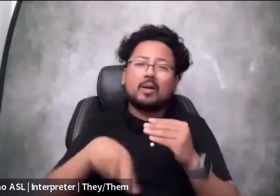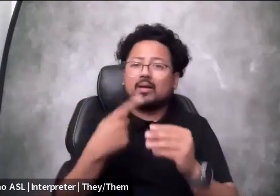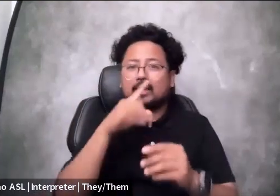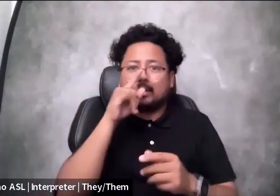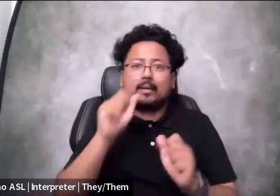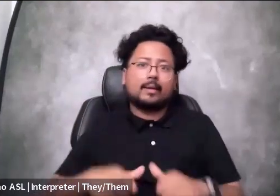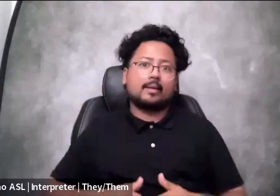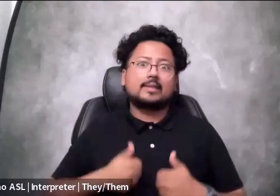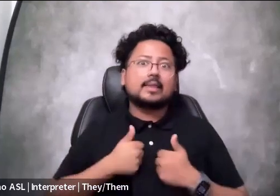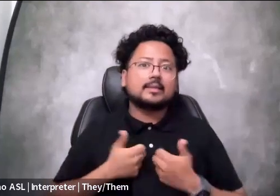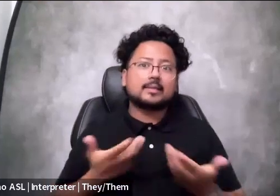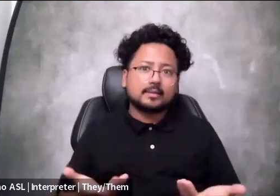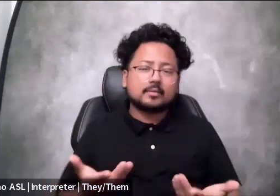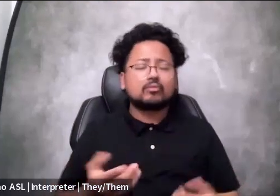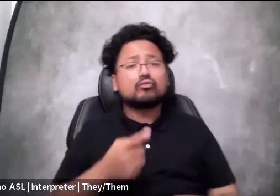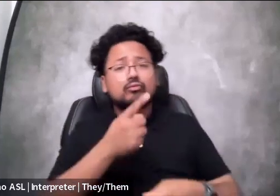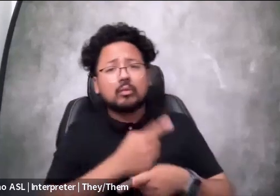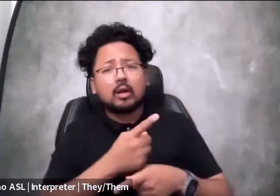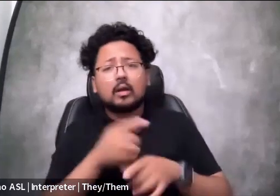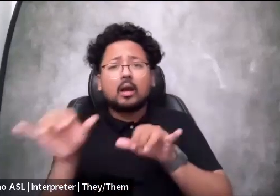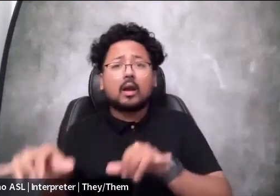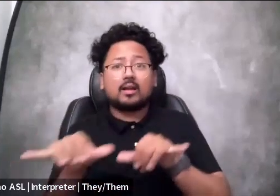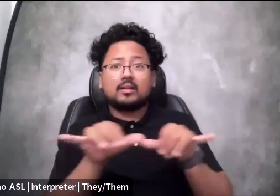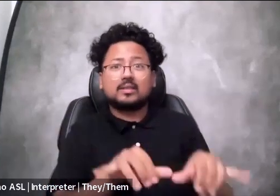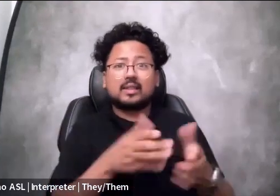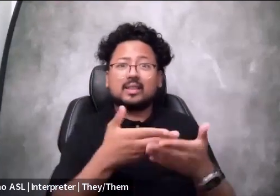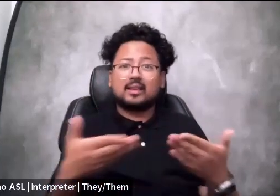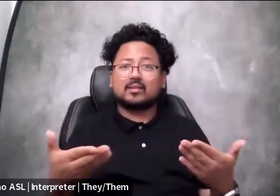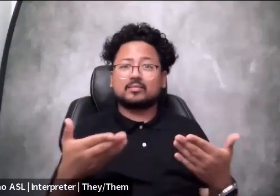and something that we have then in common there as an organization